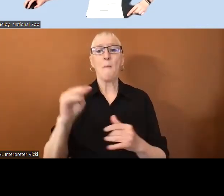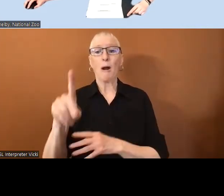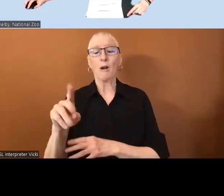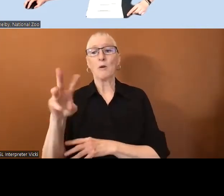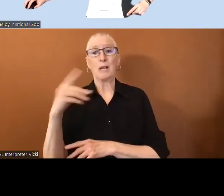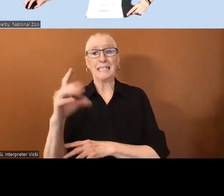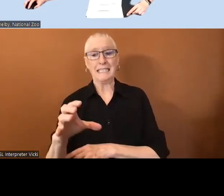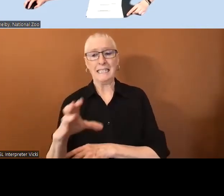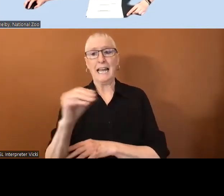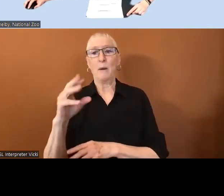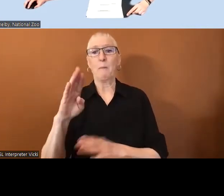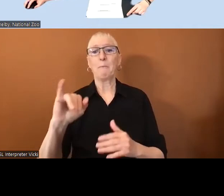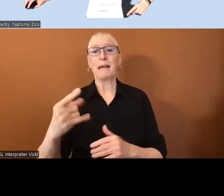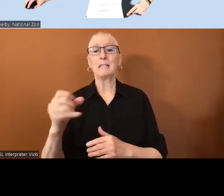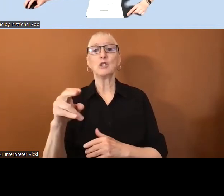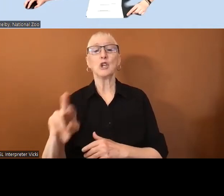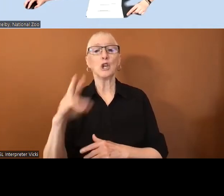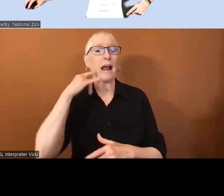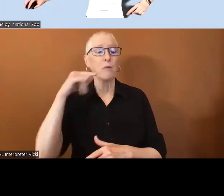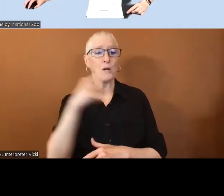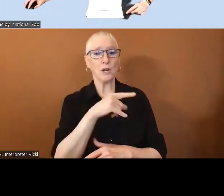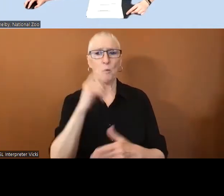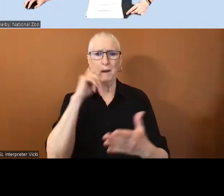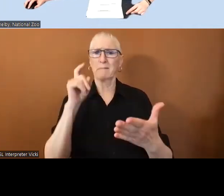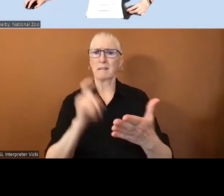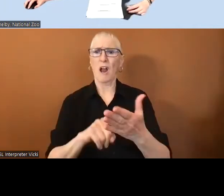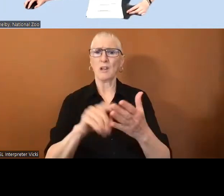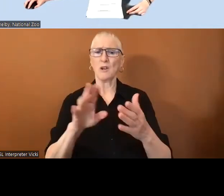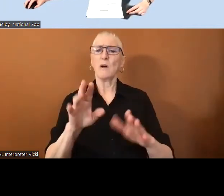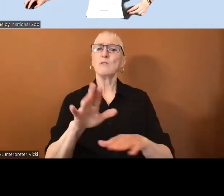We gratefully acknowledge the native peoples on whose ancestral homelands we gather